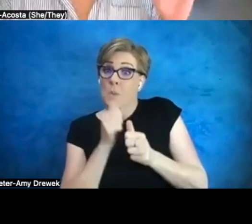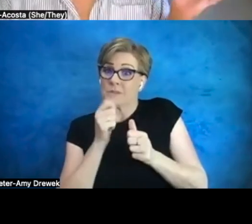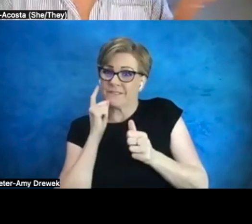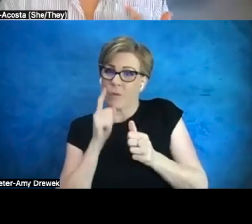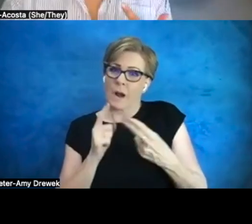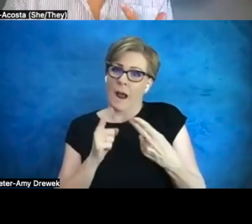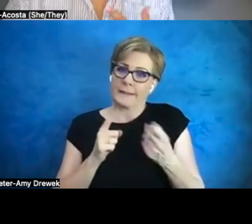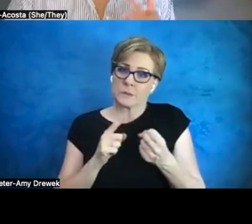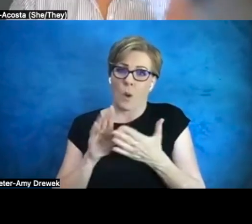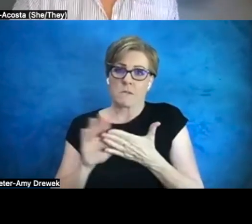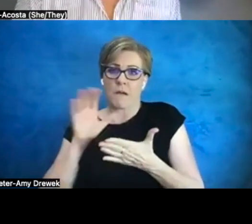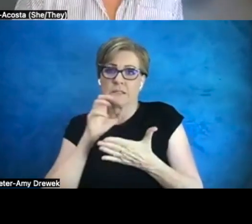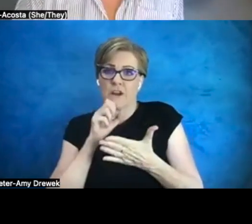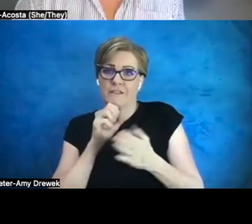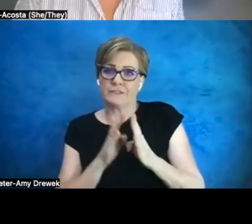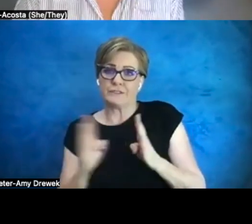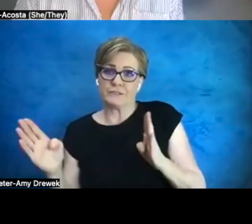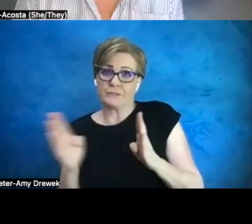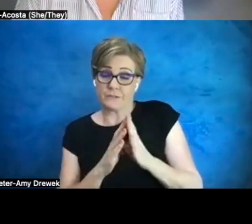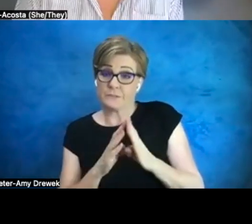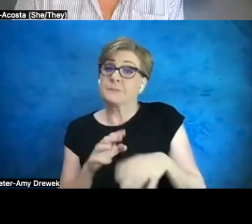Does anyone else care to share about what you talked about in your group?